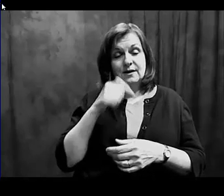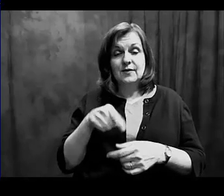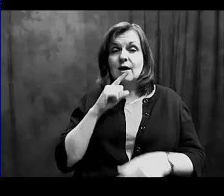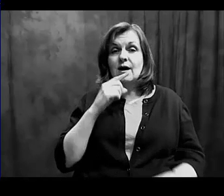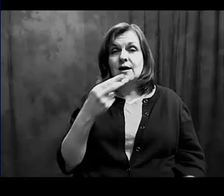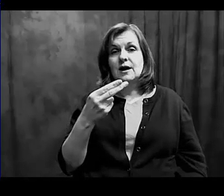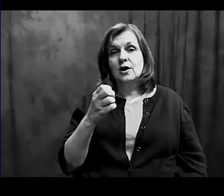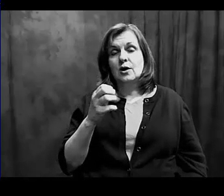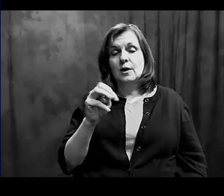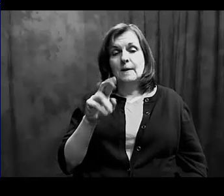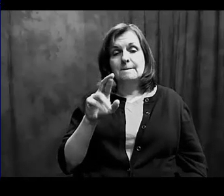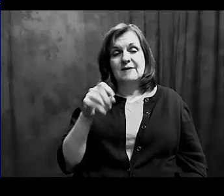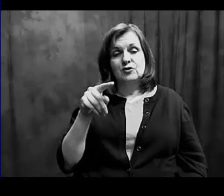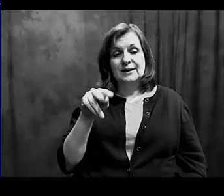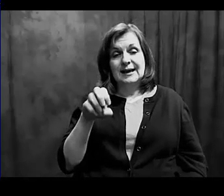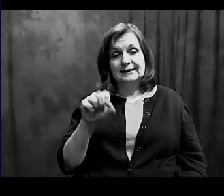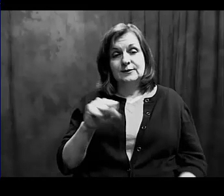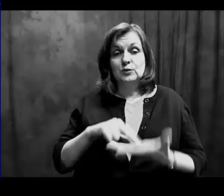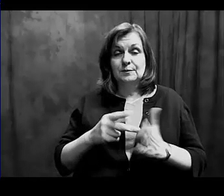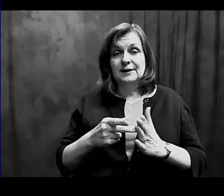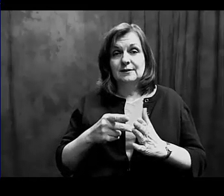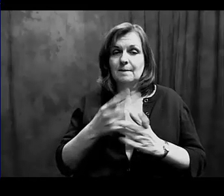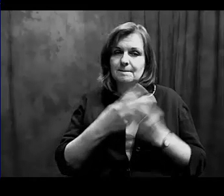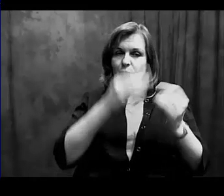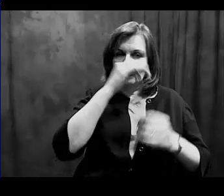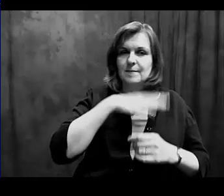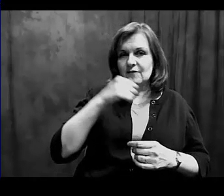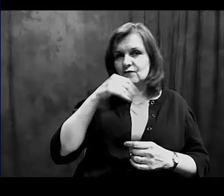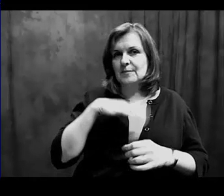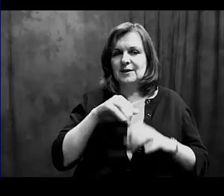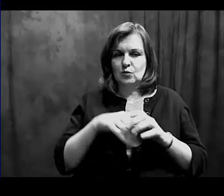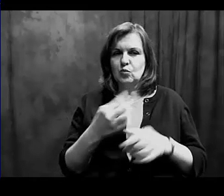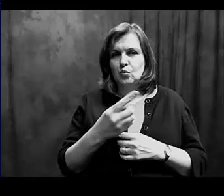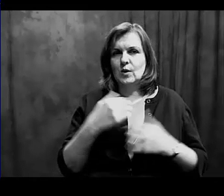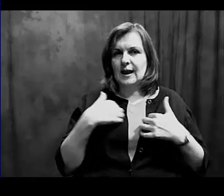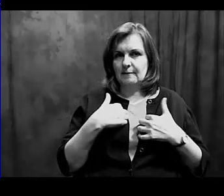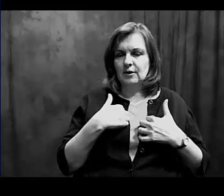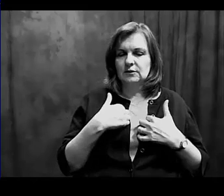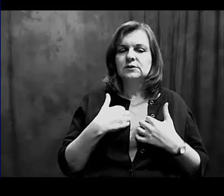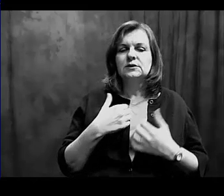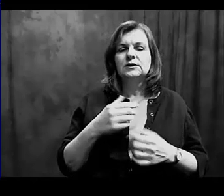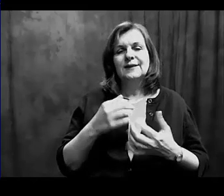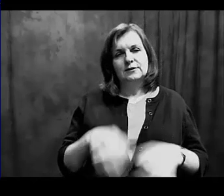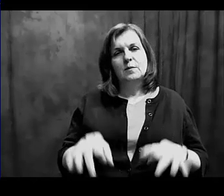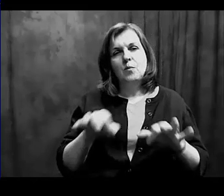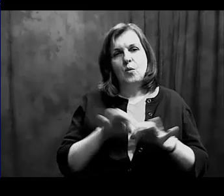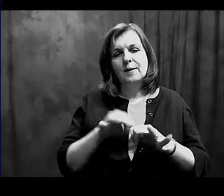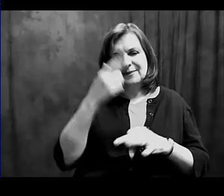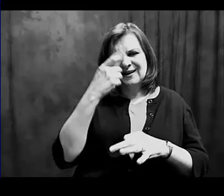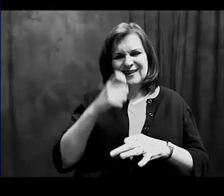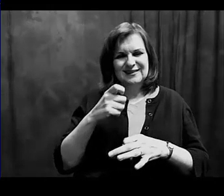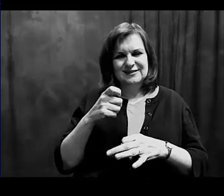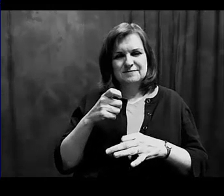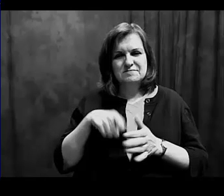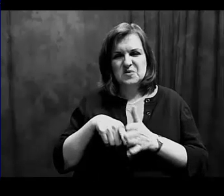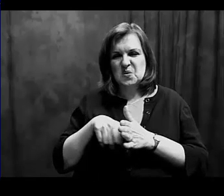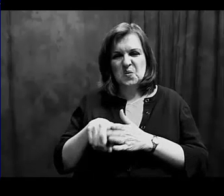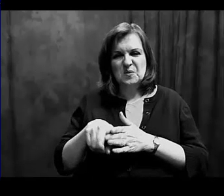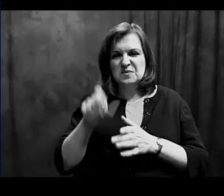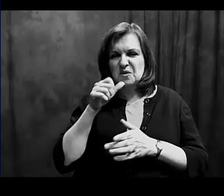they are hermaphrodites - meaning that they're both male and female we've talked about this before and its importance because they don't often see